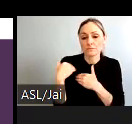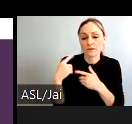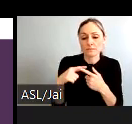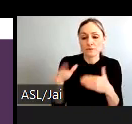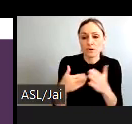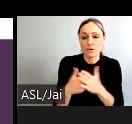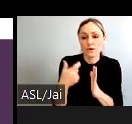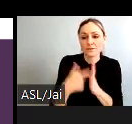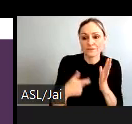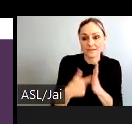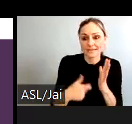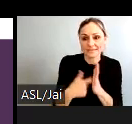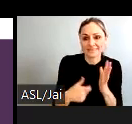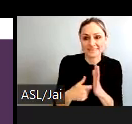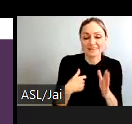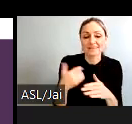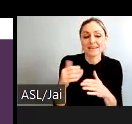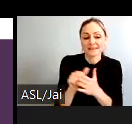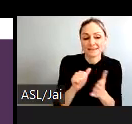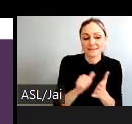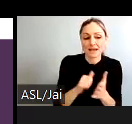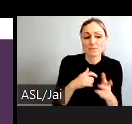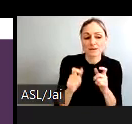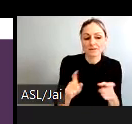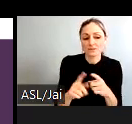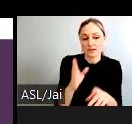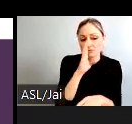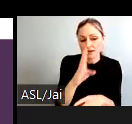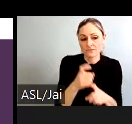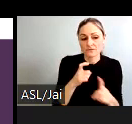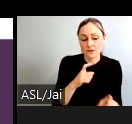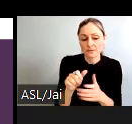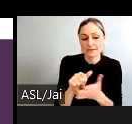The account would facilitate issuing payments direct from the account and access to new same-day